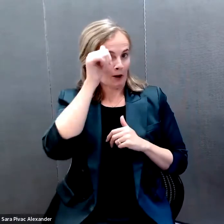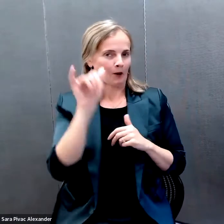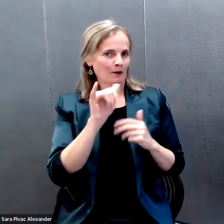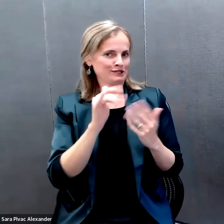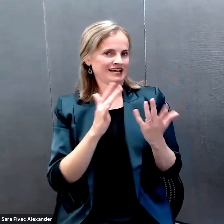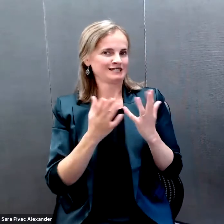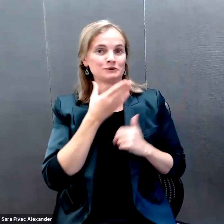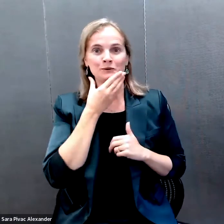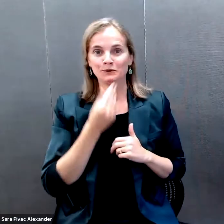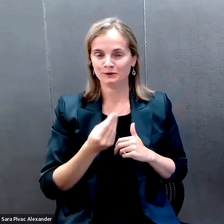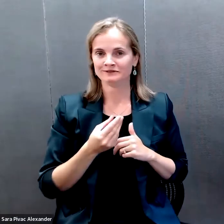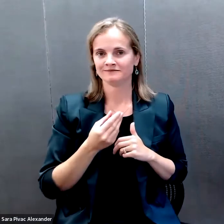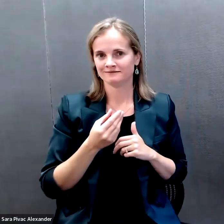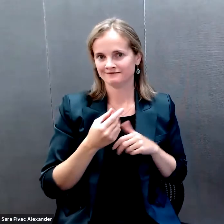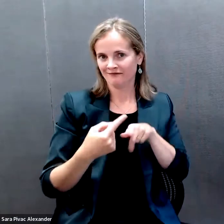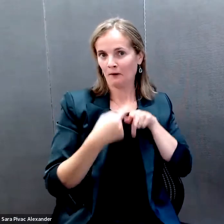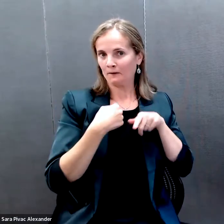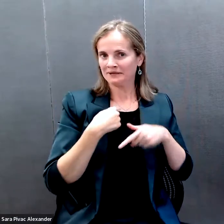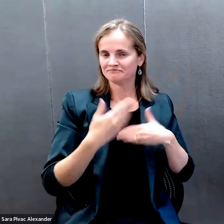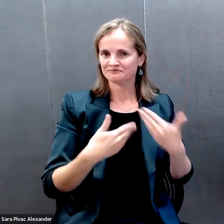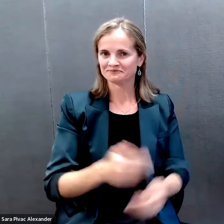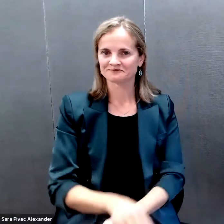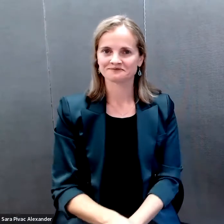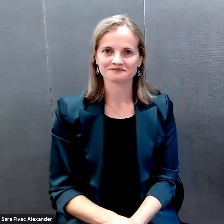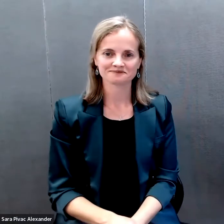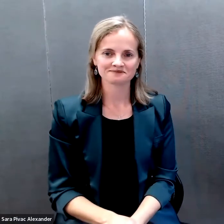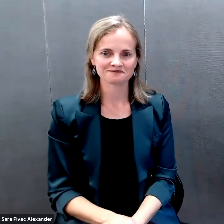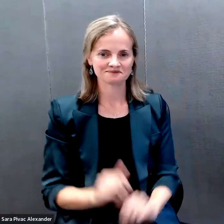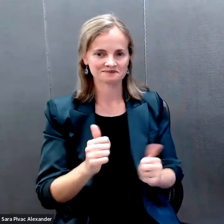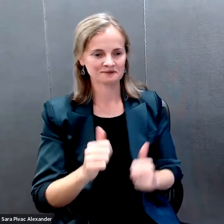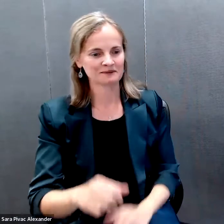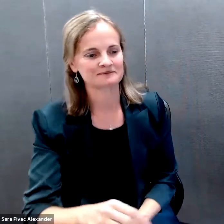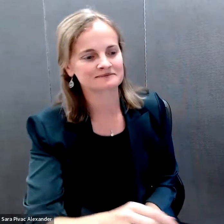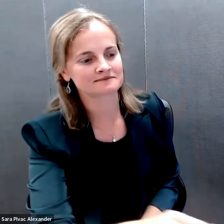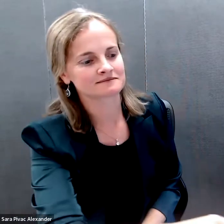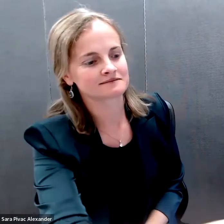so you need to know which is your dominant hand and then use that to follow me